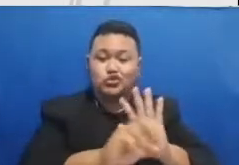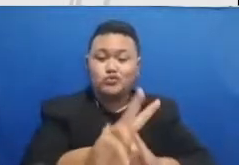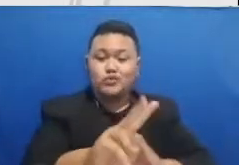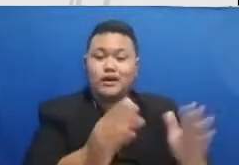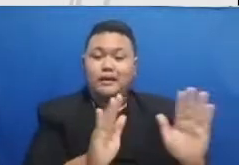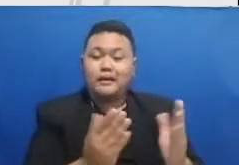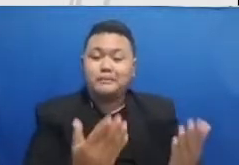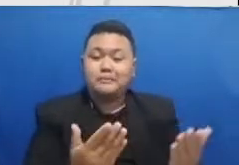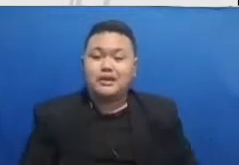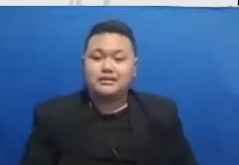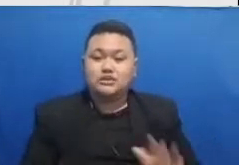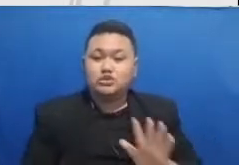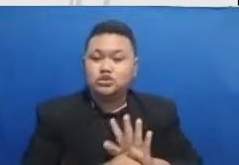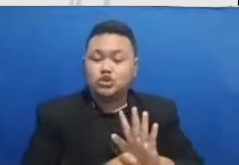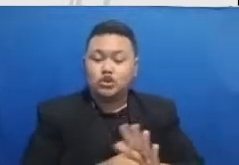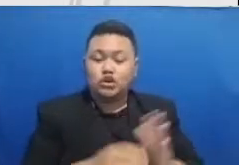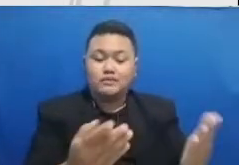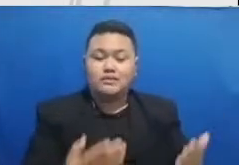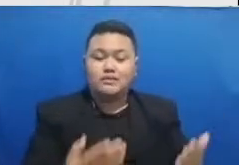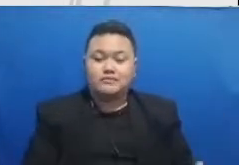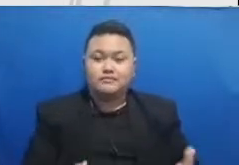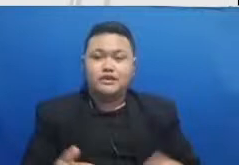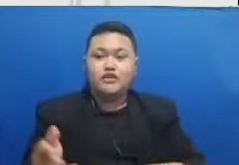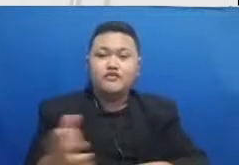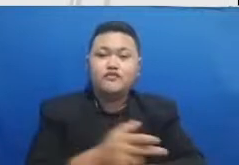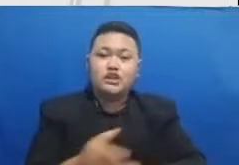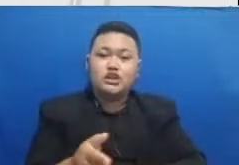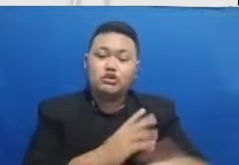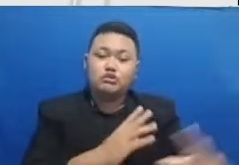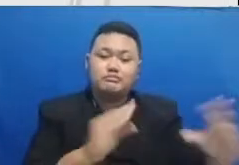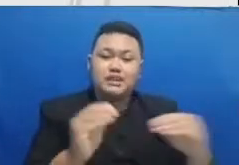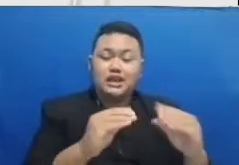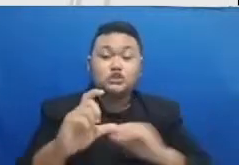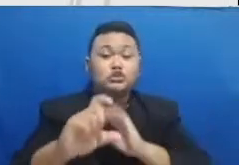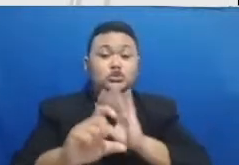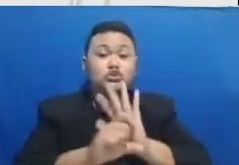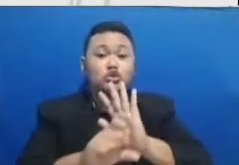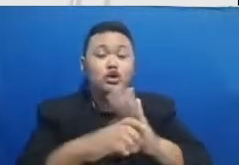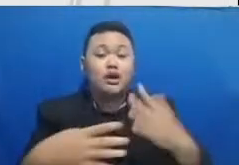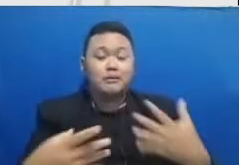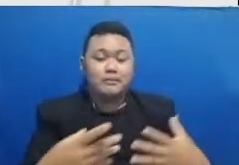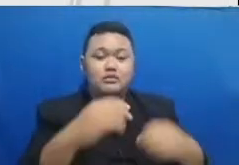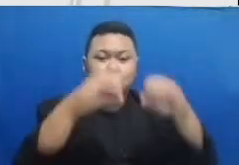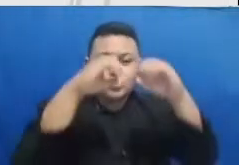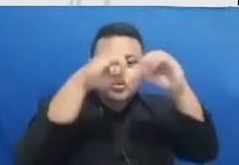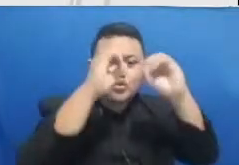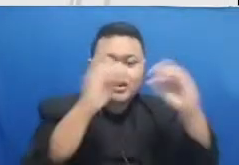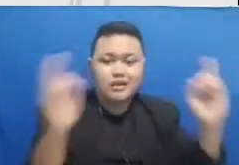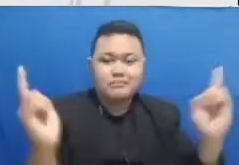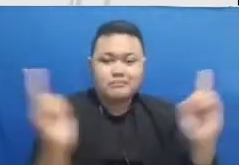application. Cut one of the examples is Google Map. You are waiting for a